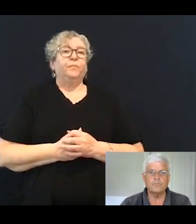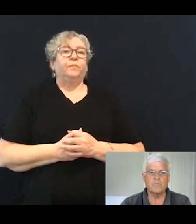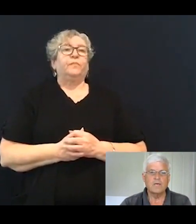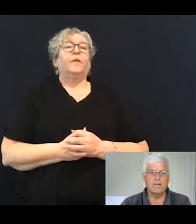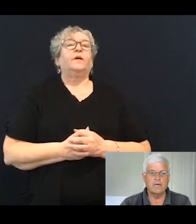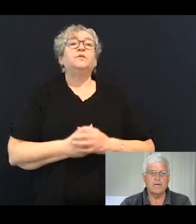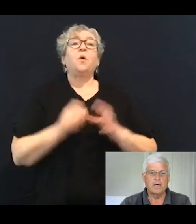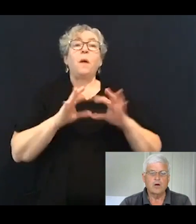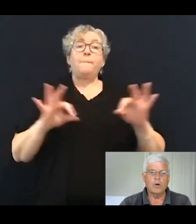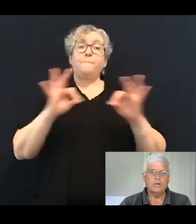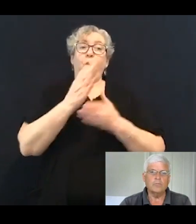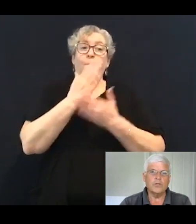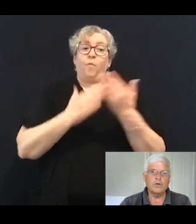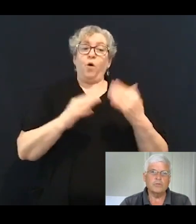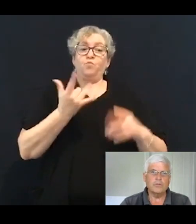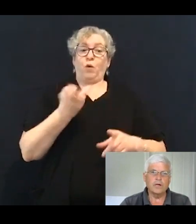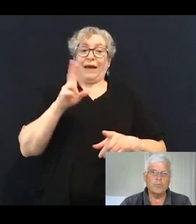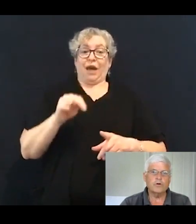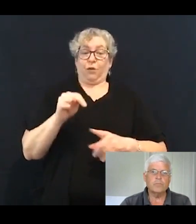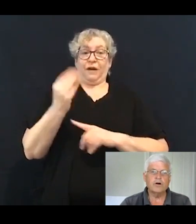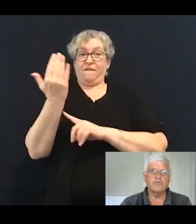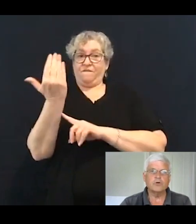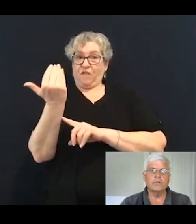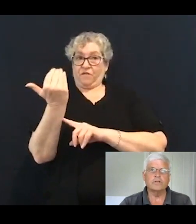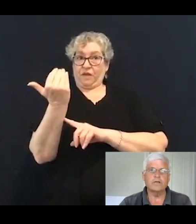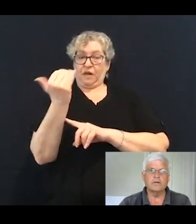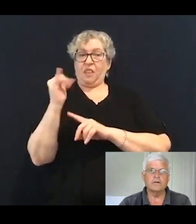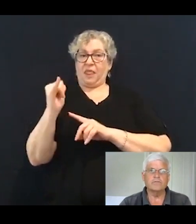Well, an important part of protocadherin-15 deficit